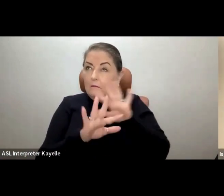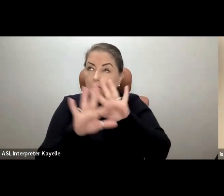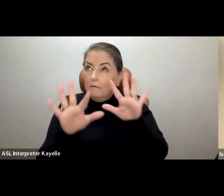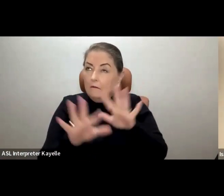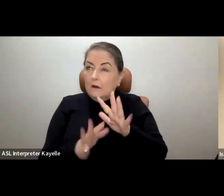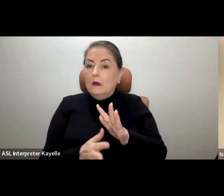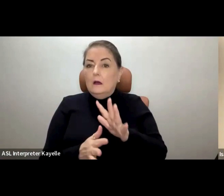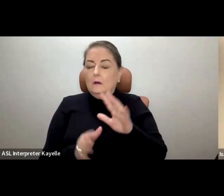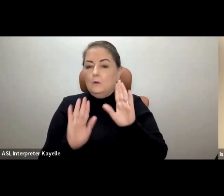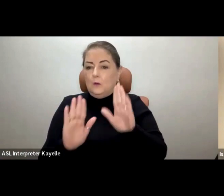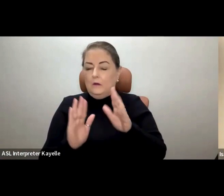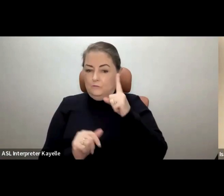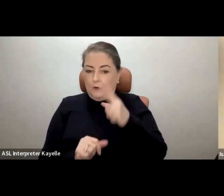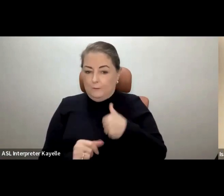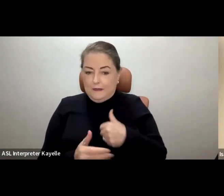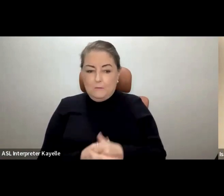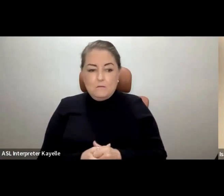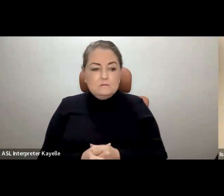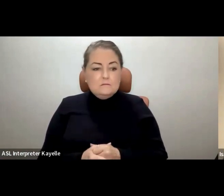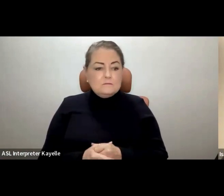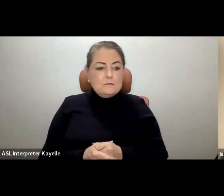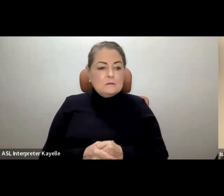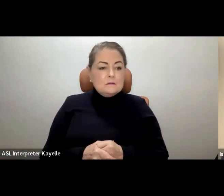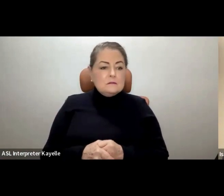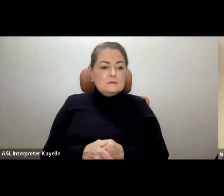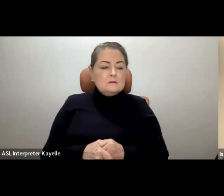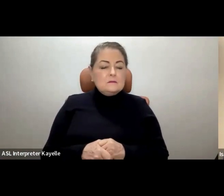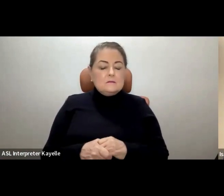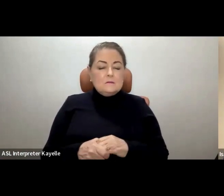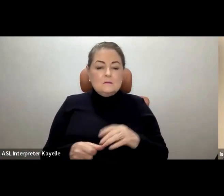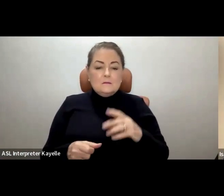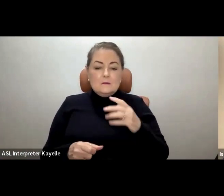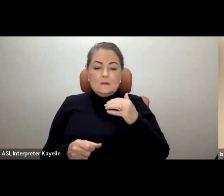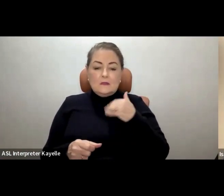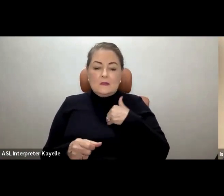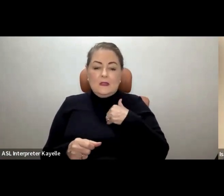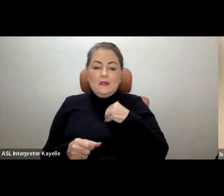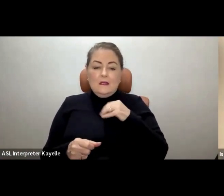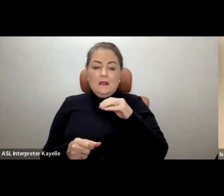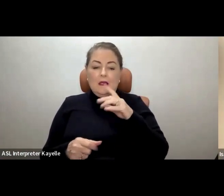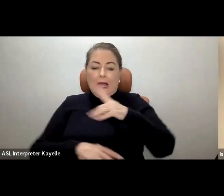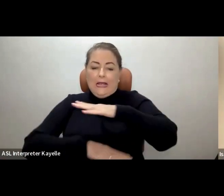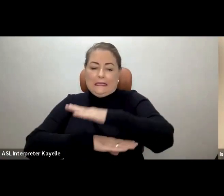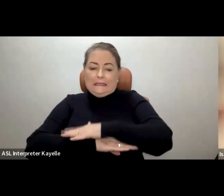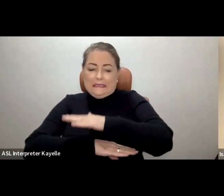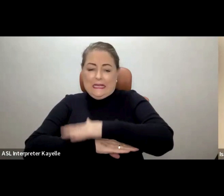me. Having an accessibility, this is something that we started doing having a place to go, this goes for, you don't